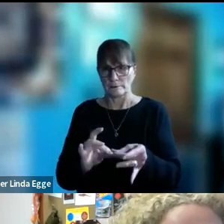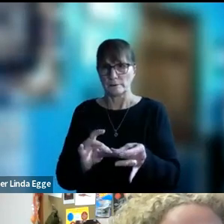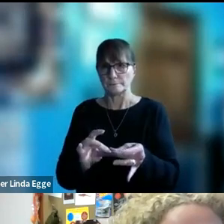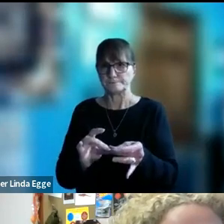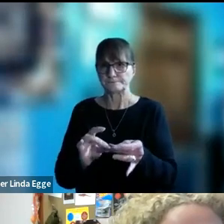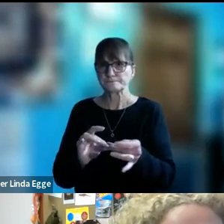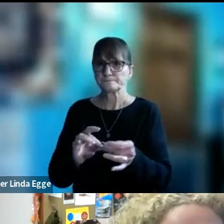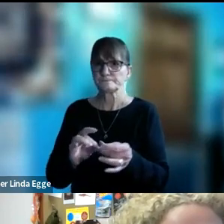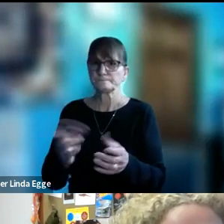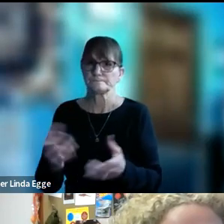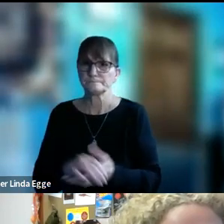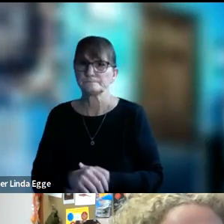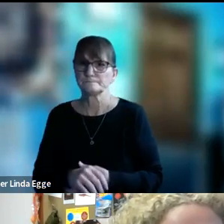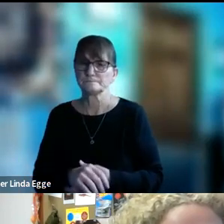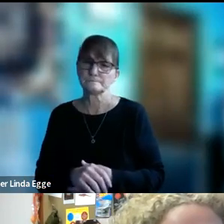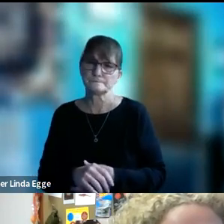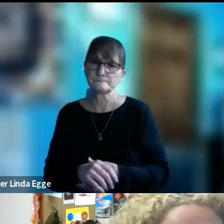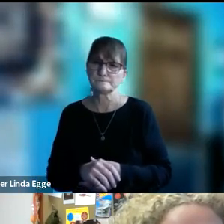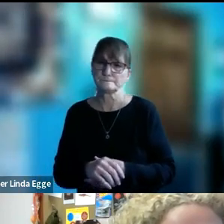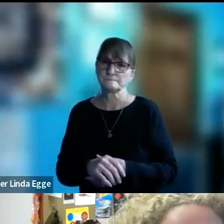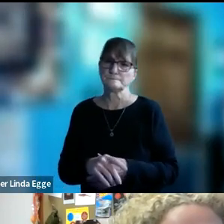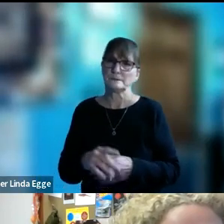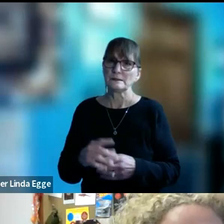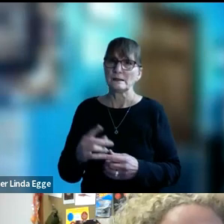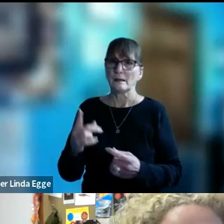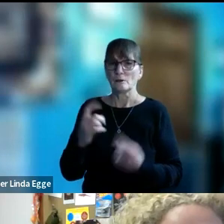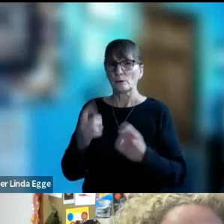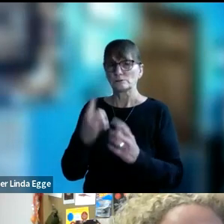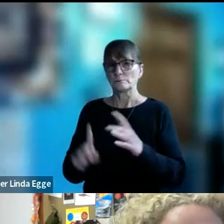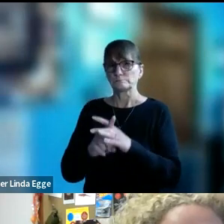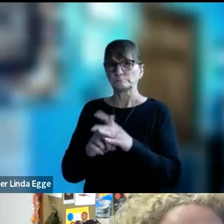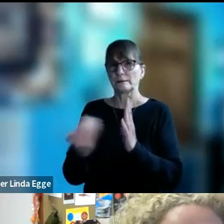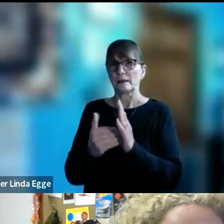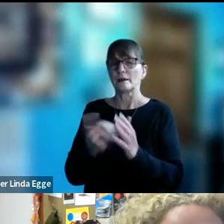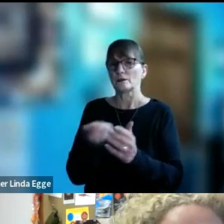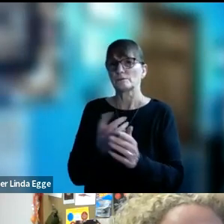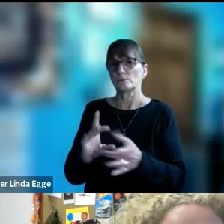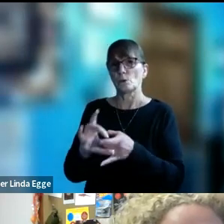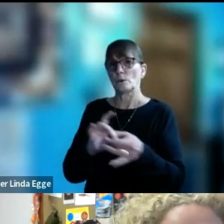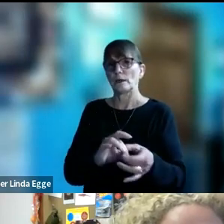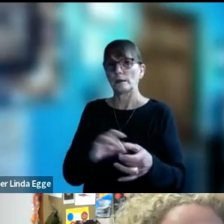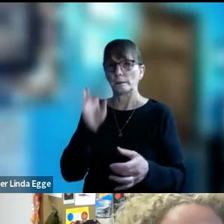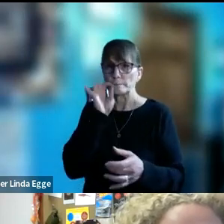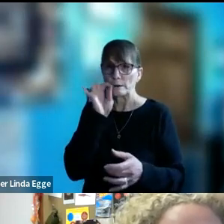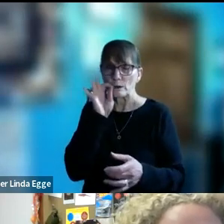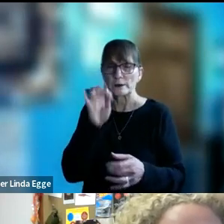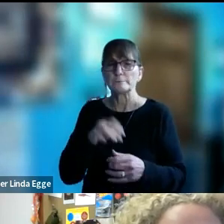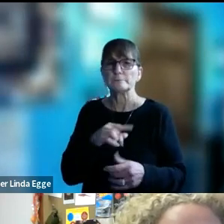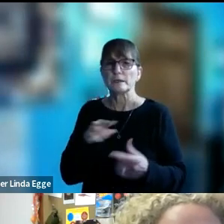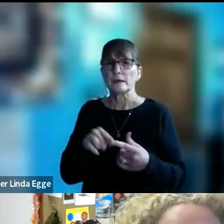you know, shouldn't impact the case. Question came up again, there have been a few related to marijuana. This individual did have a claim